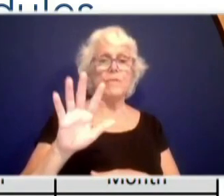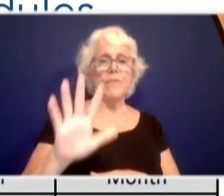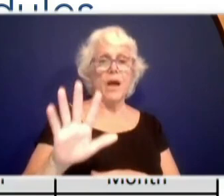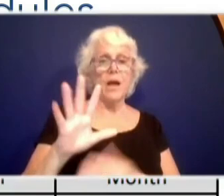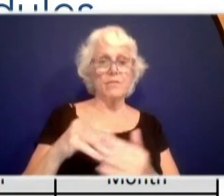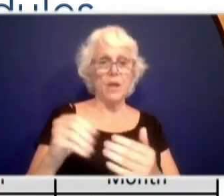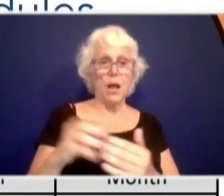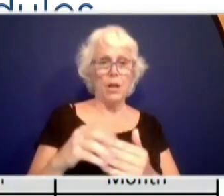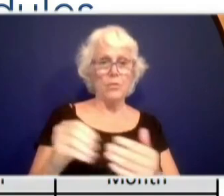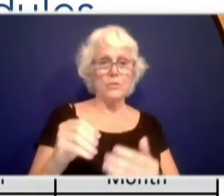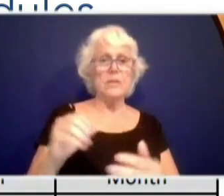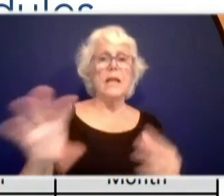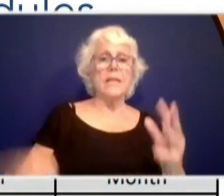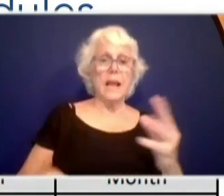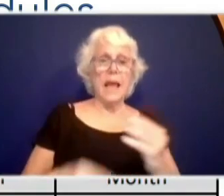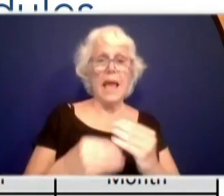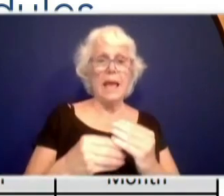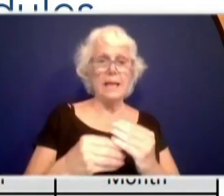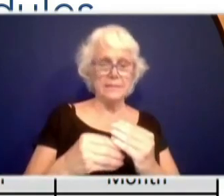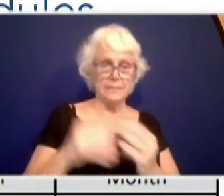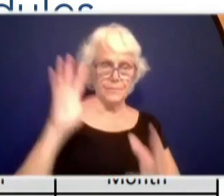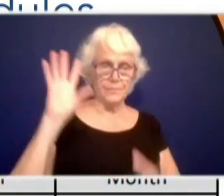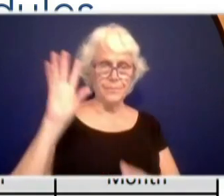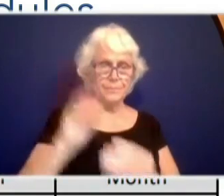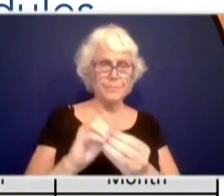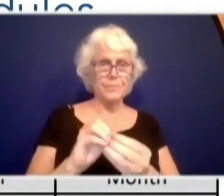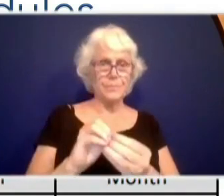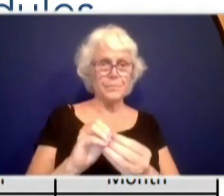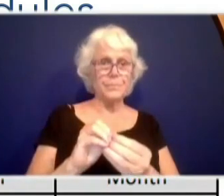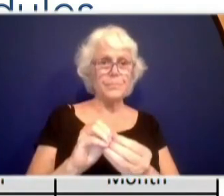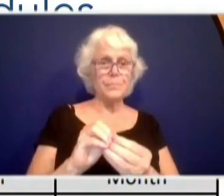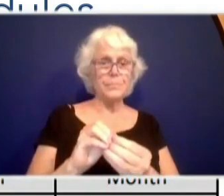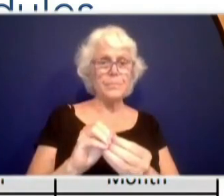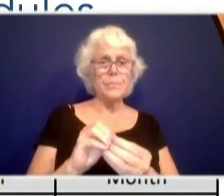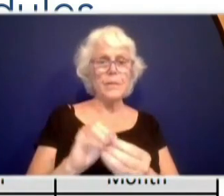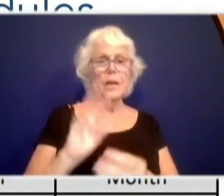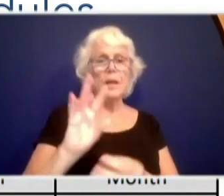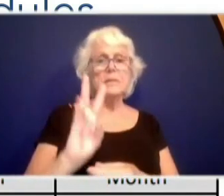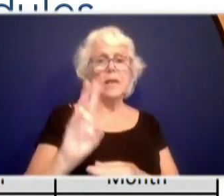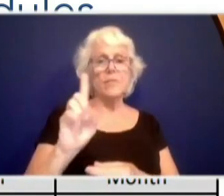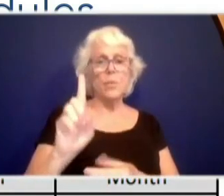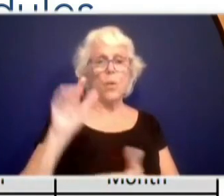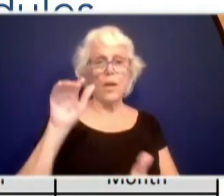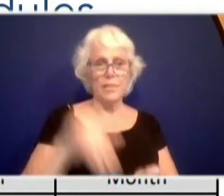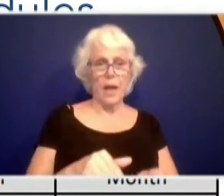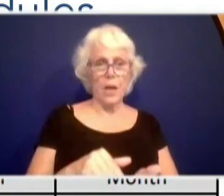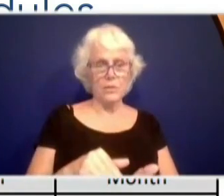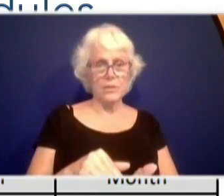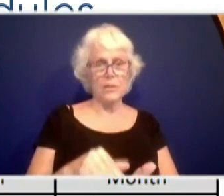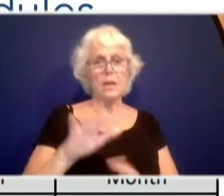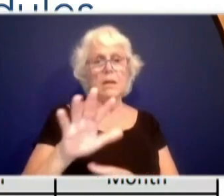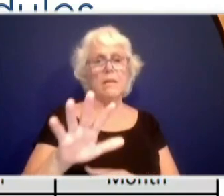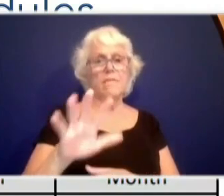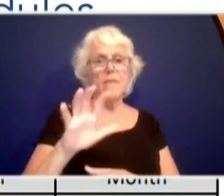Adding those together, you have a total compensation of 71,508 and 15.